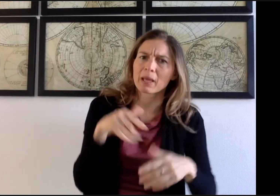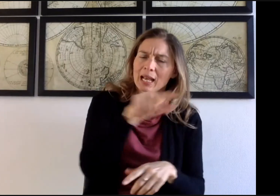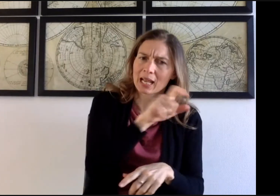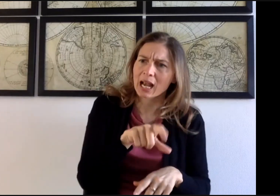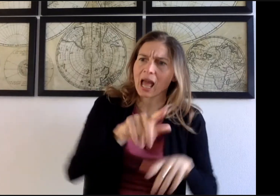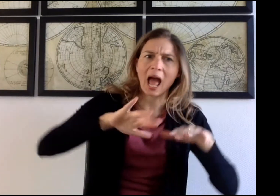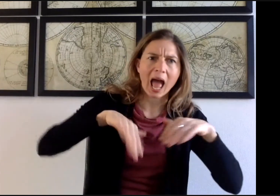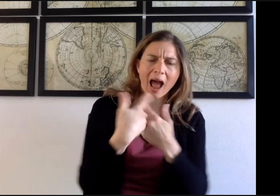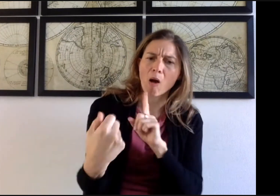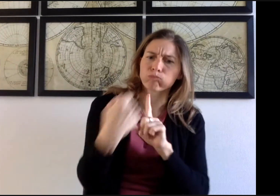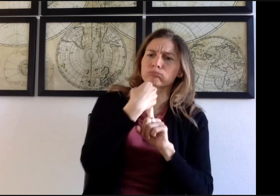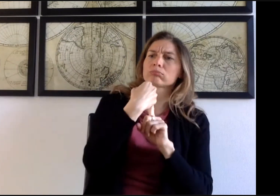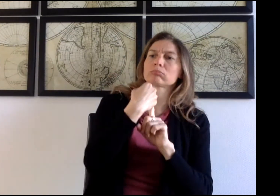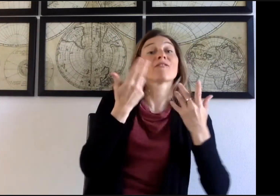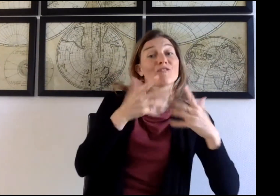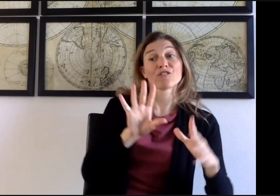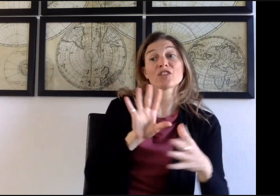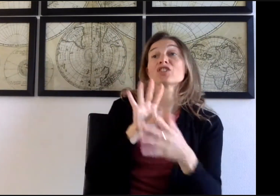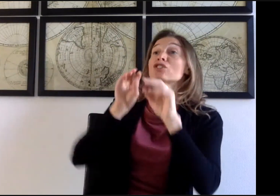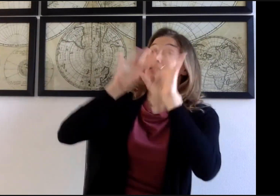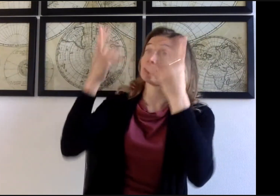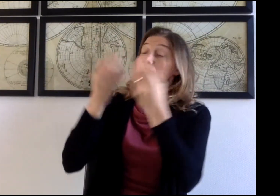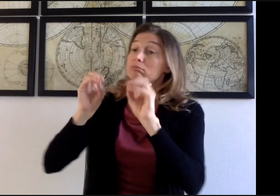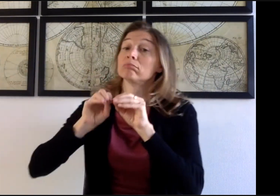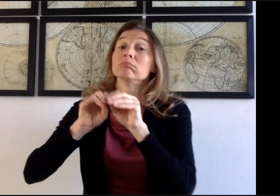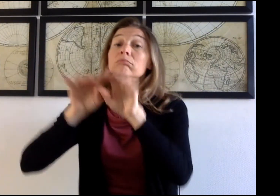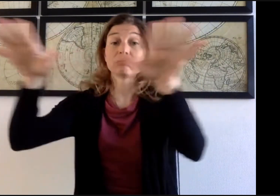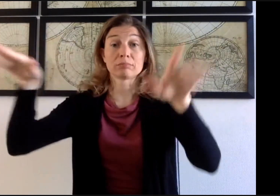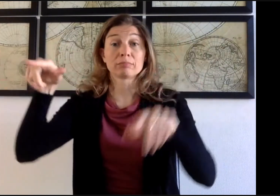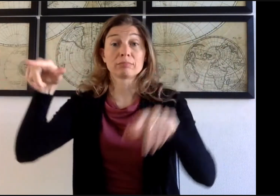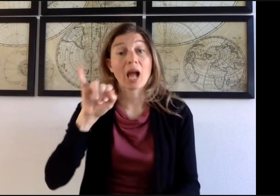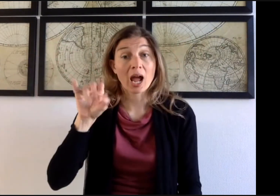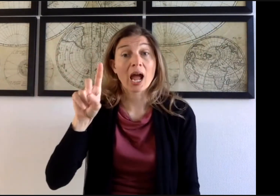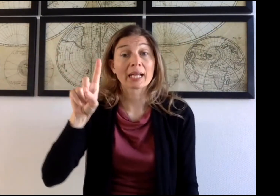André will tell you about the range of public communication we're doing.